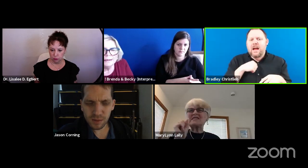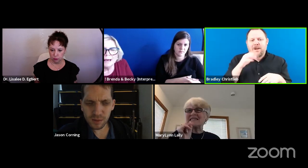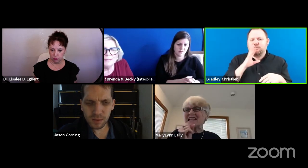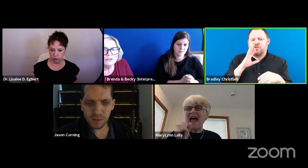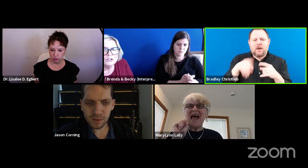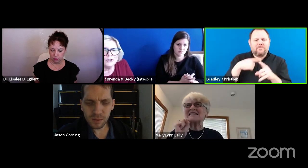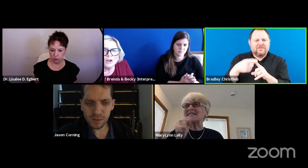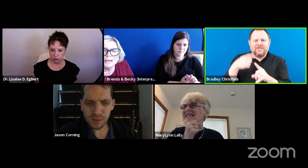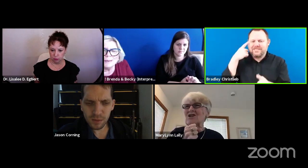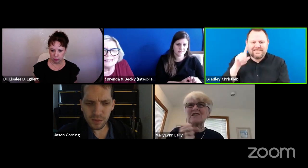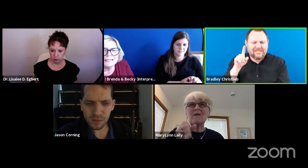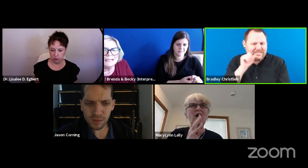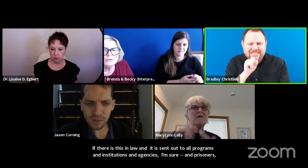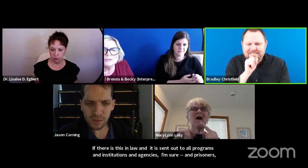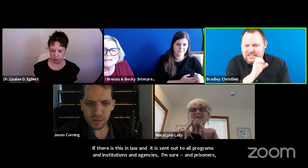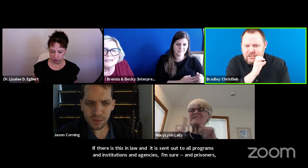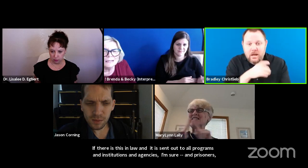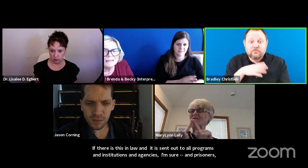And I'm not just talking about senior citizens!